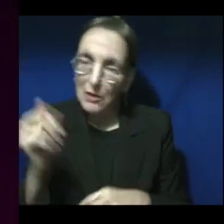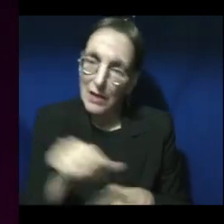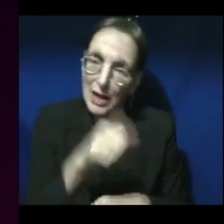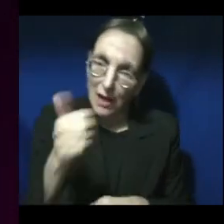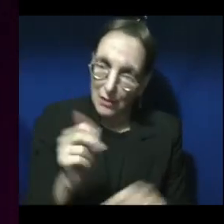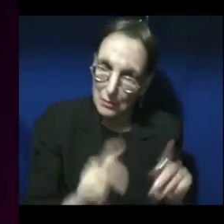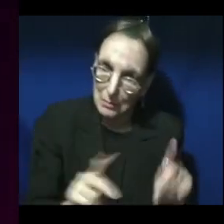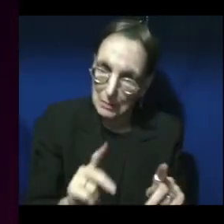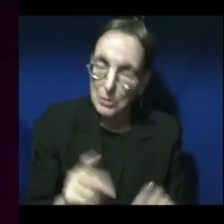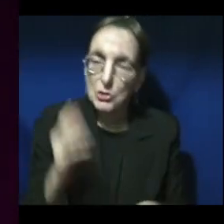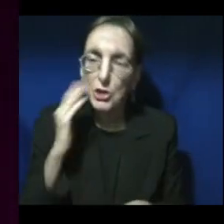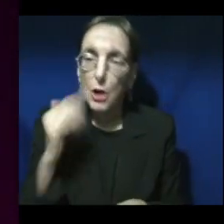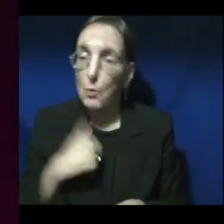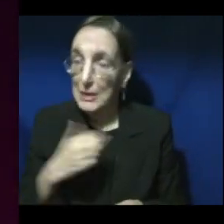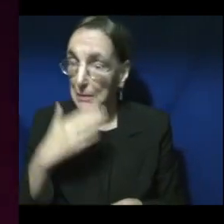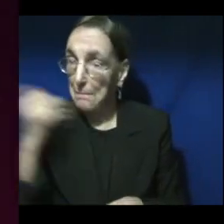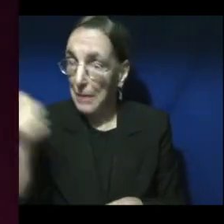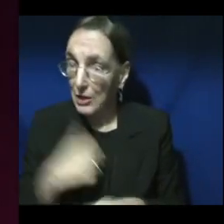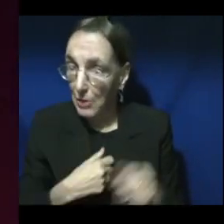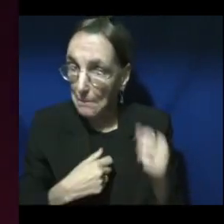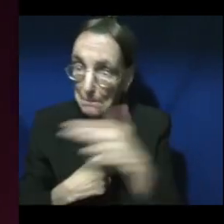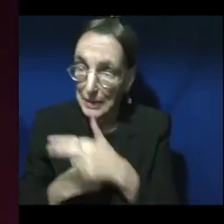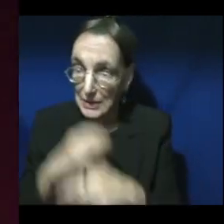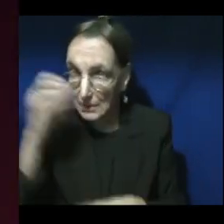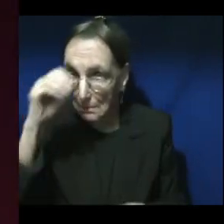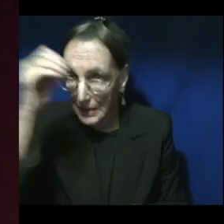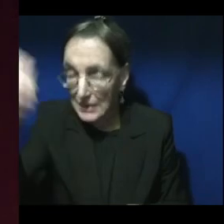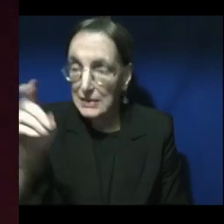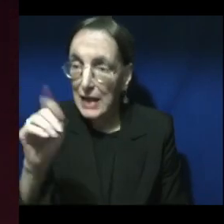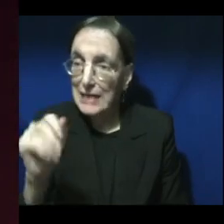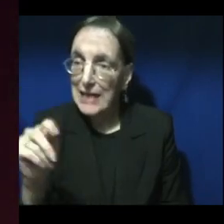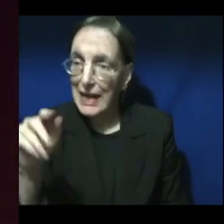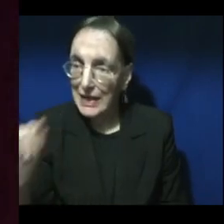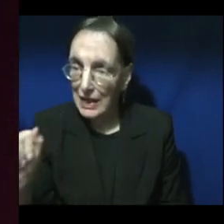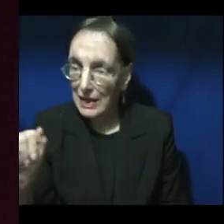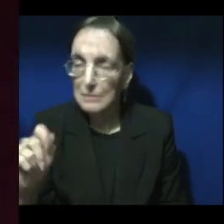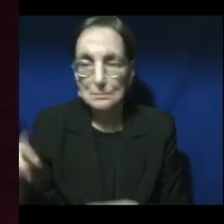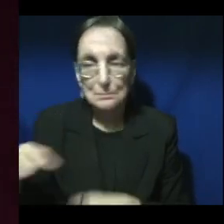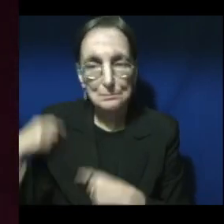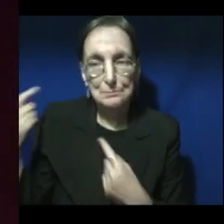the last 10 years, there have been two revolutions that have changed our study of language forever.